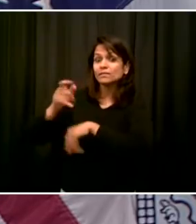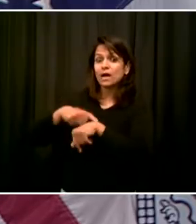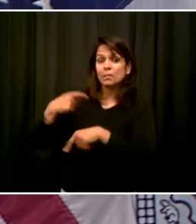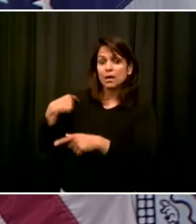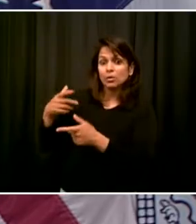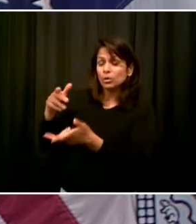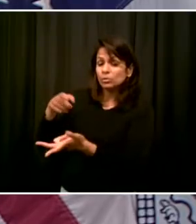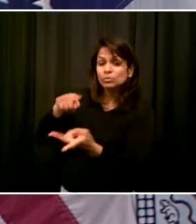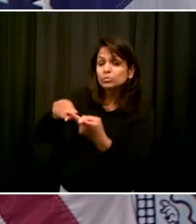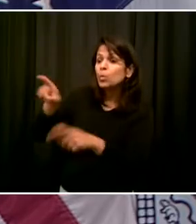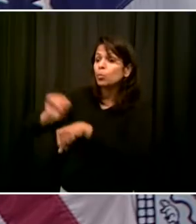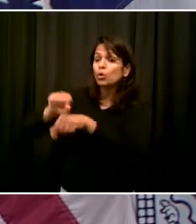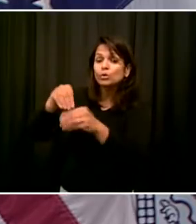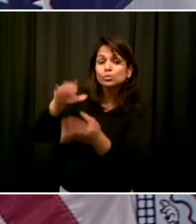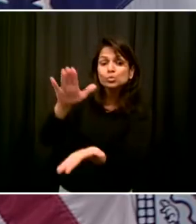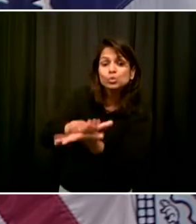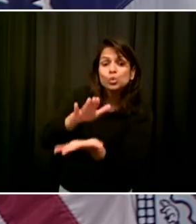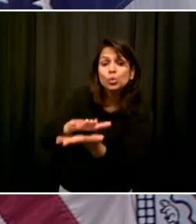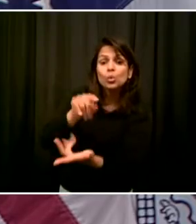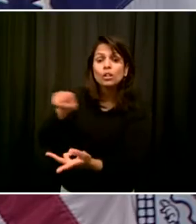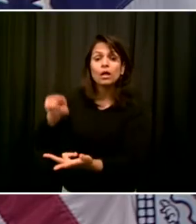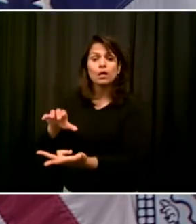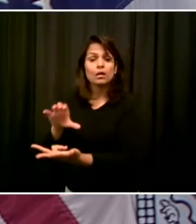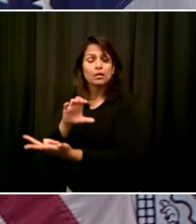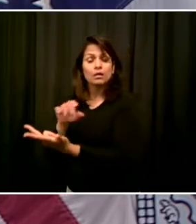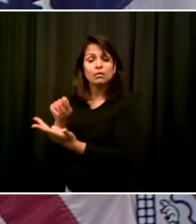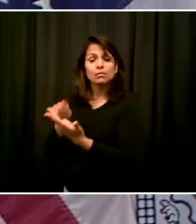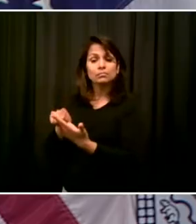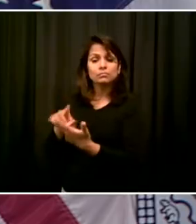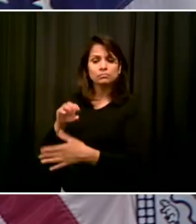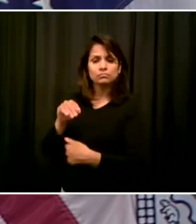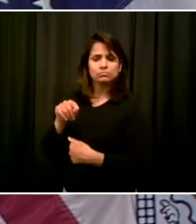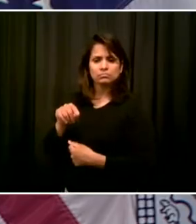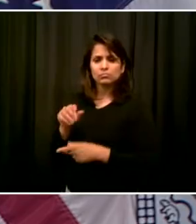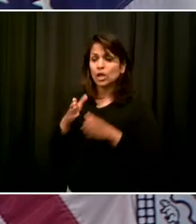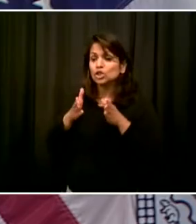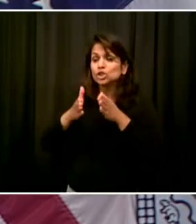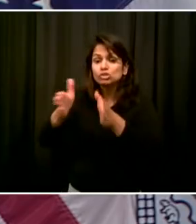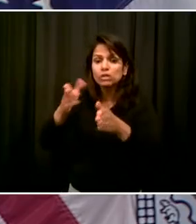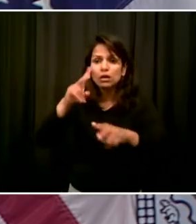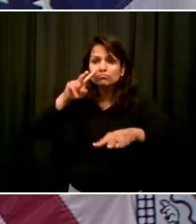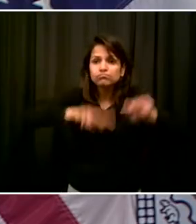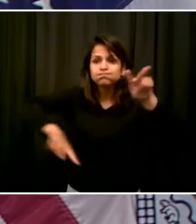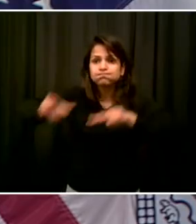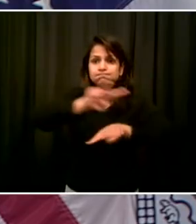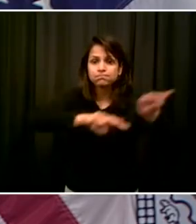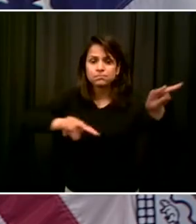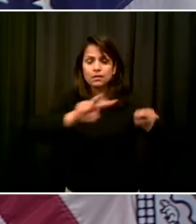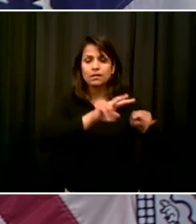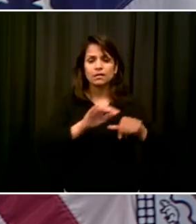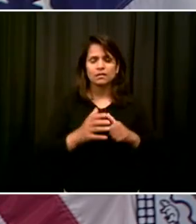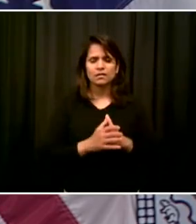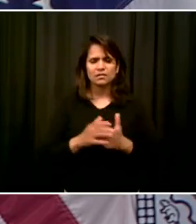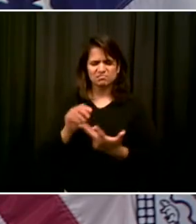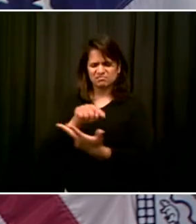INTO TOO MUCH DETLAI OUR FRINGE COSTS FOR SCHOOL SAFETY OFFICERS BEING TRANSFERRED OUT AS WELL AS